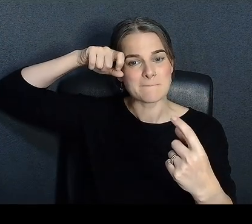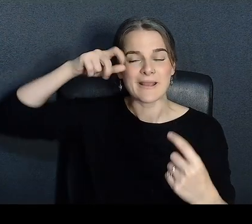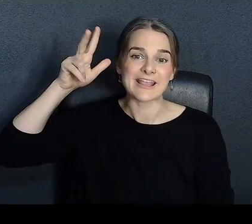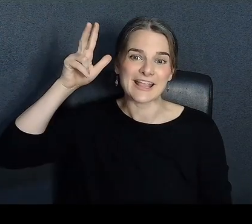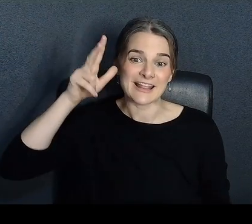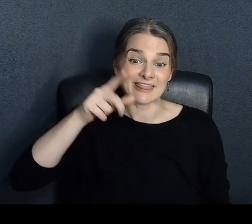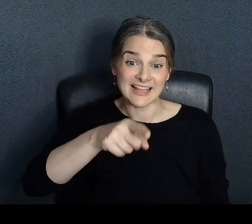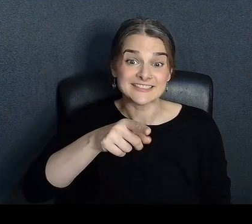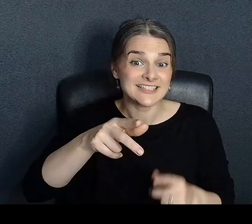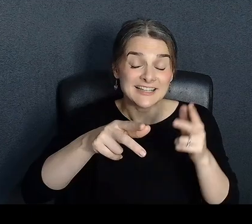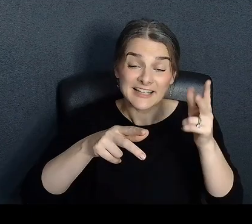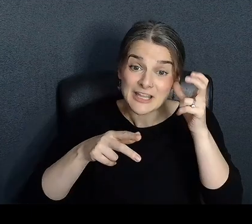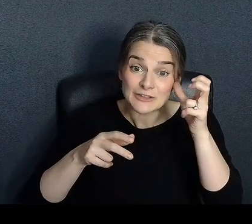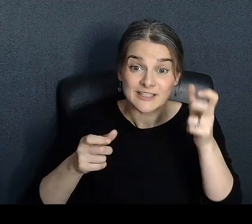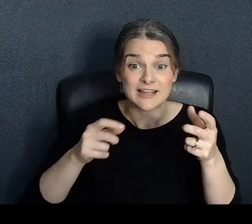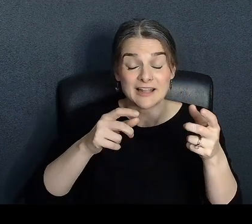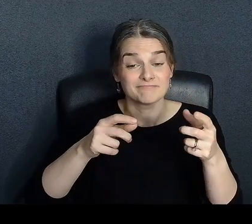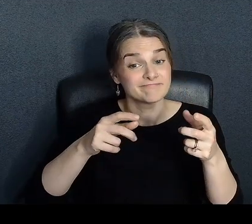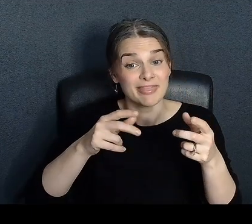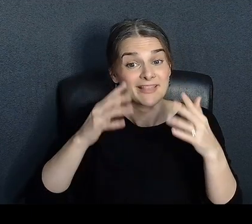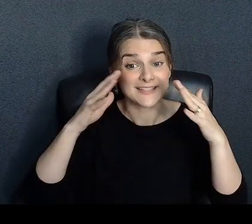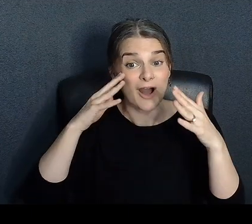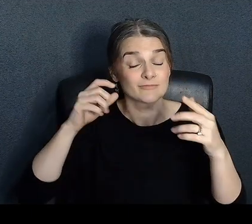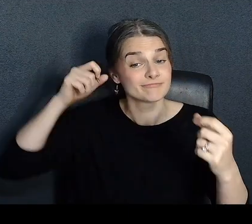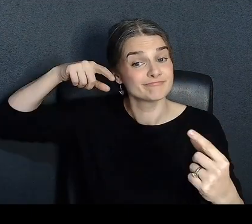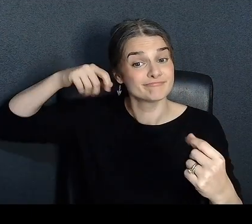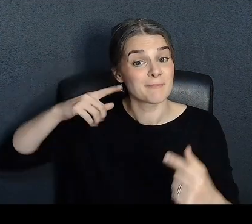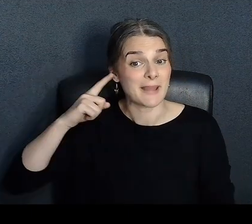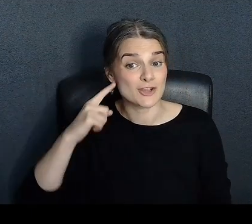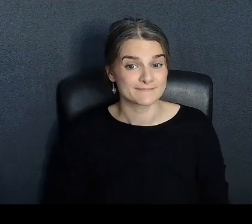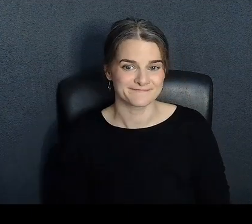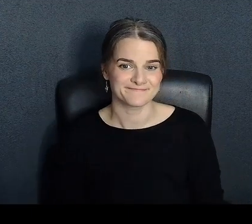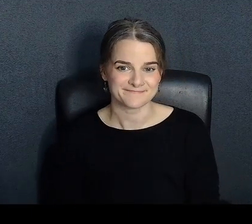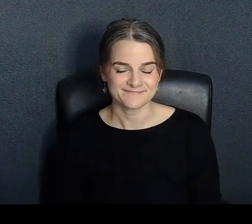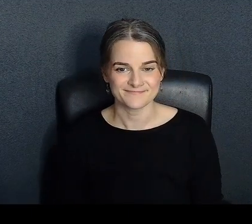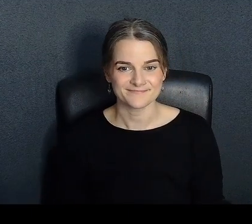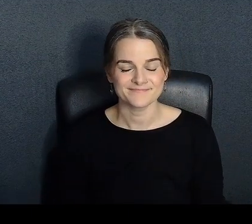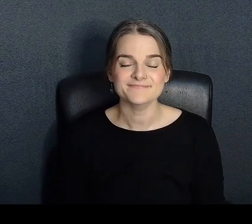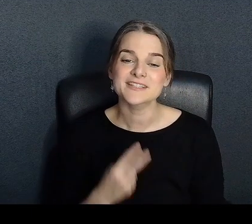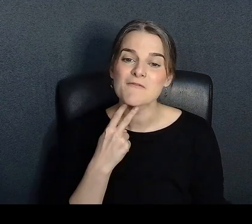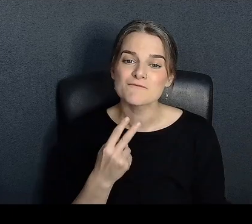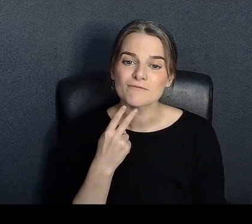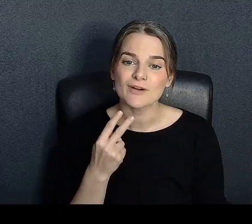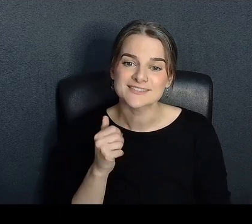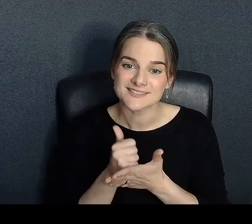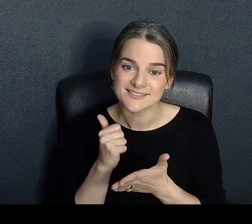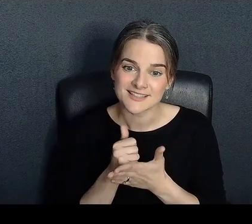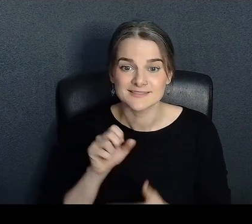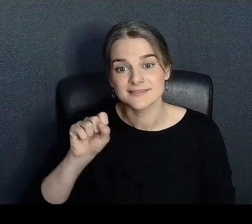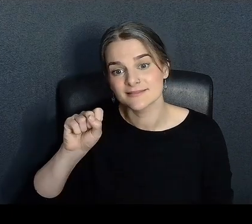that sounds to the ear. You have voice assistants, Siri or Google.